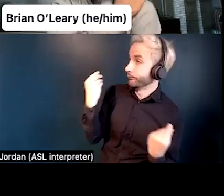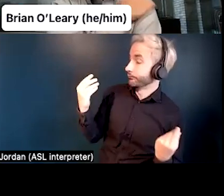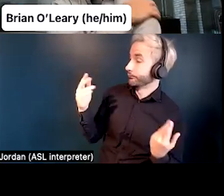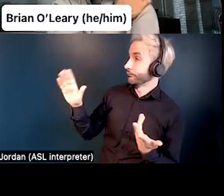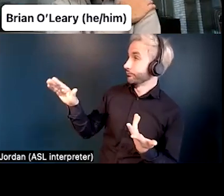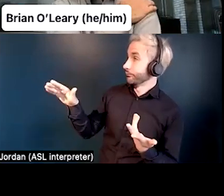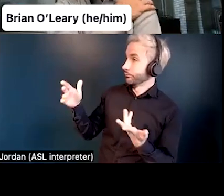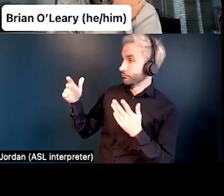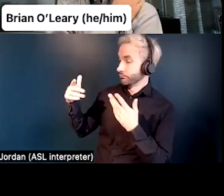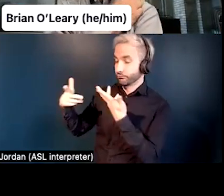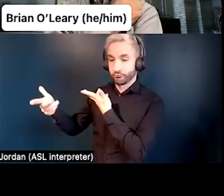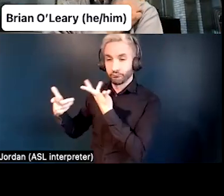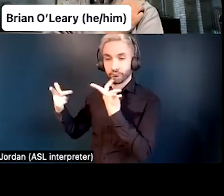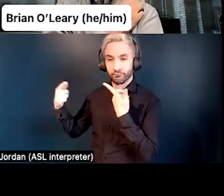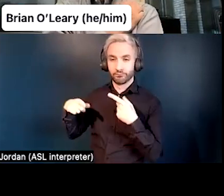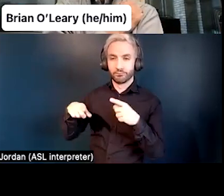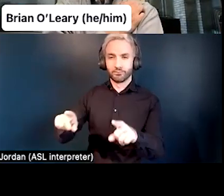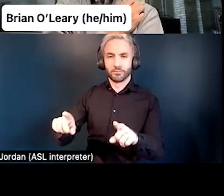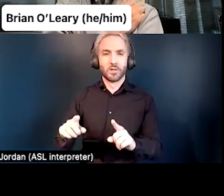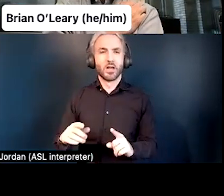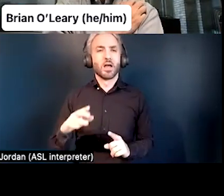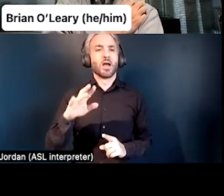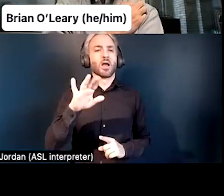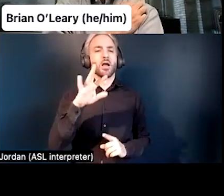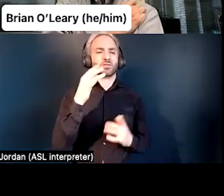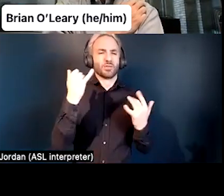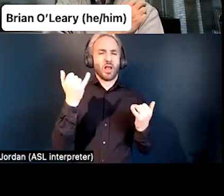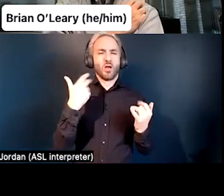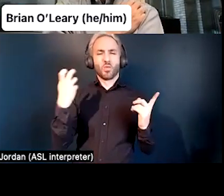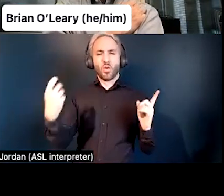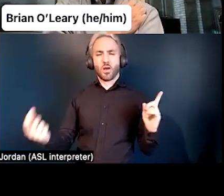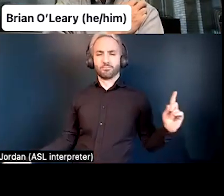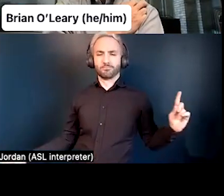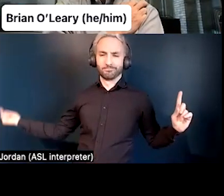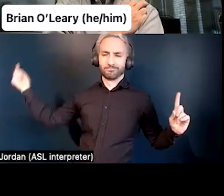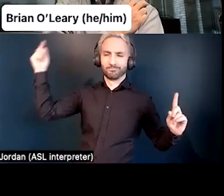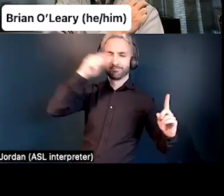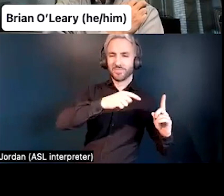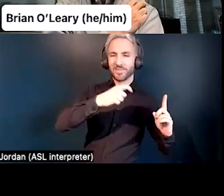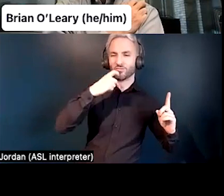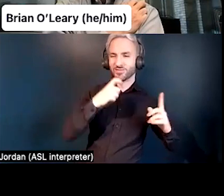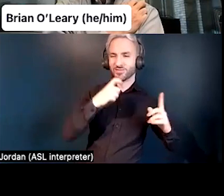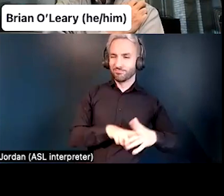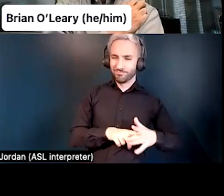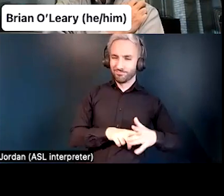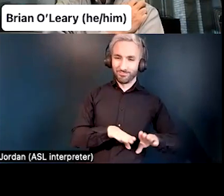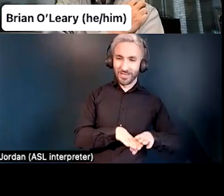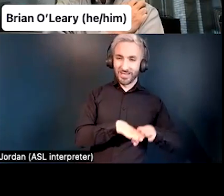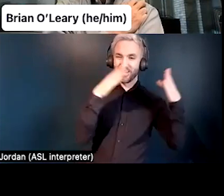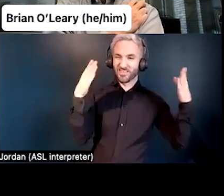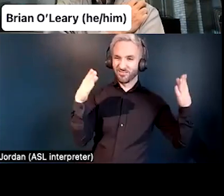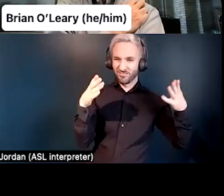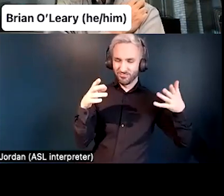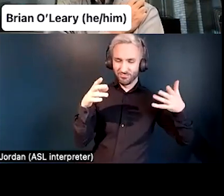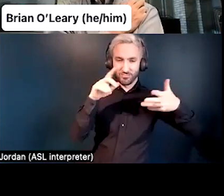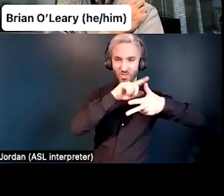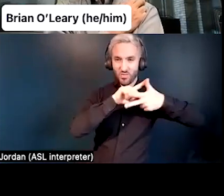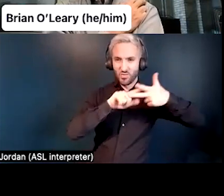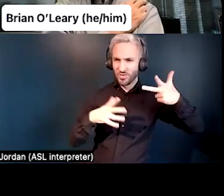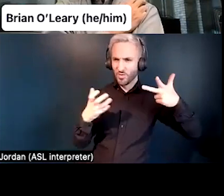I said I would want to move back to this, so the three things to emphasise. The first is we